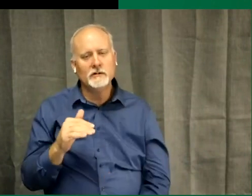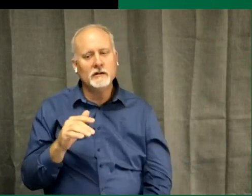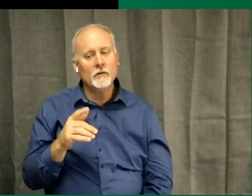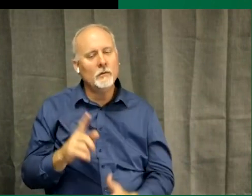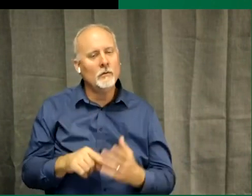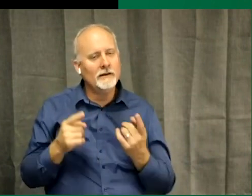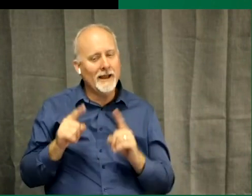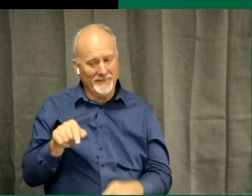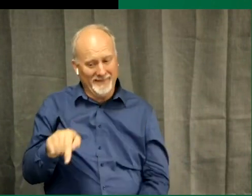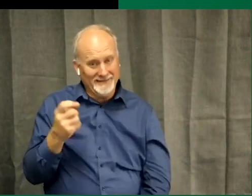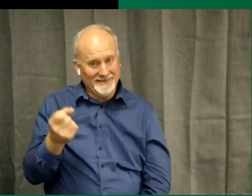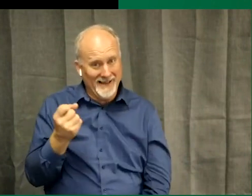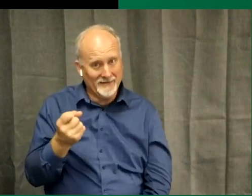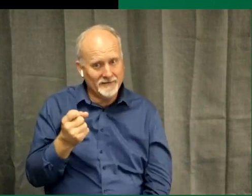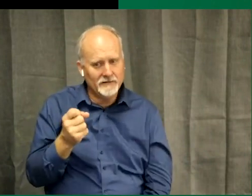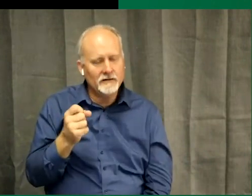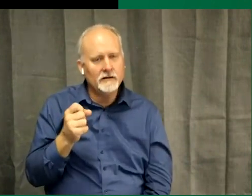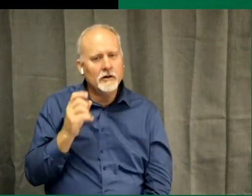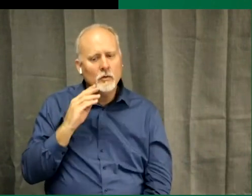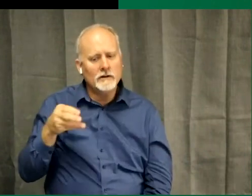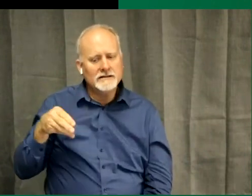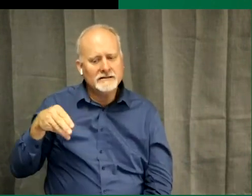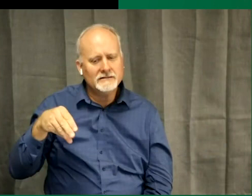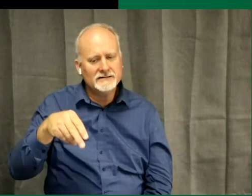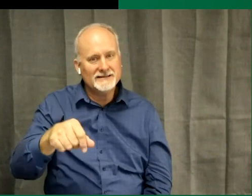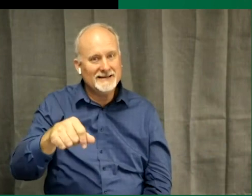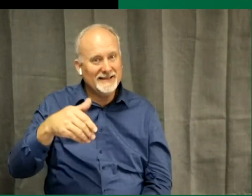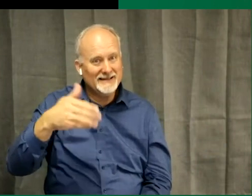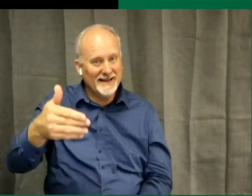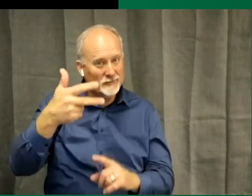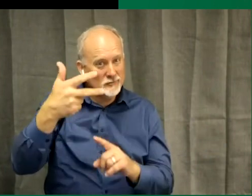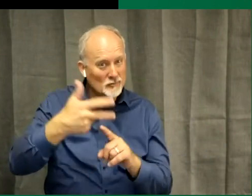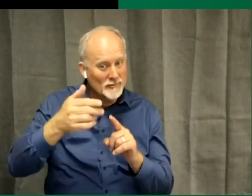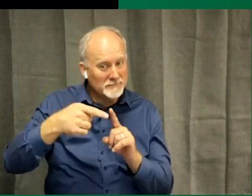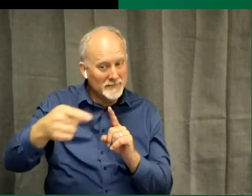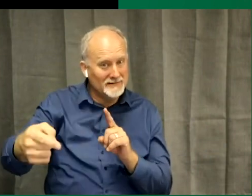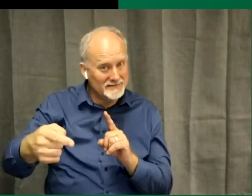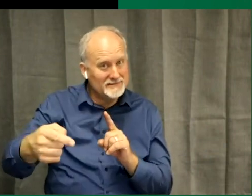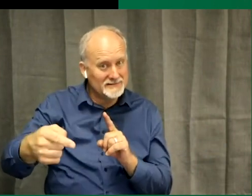this saturday will seed the next three months this is it for an epidemiologist this seeds it